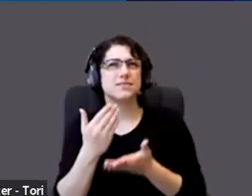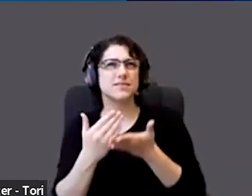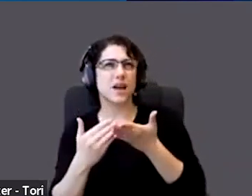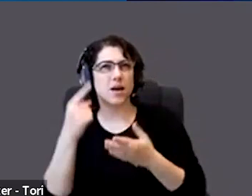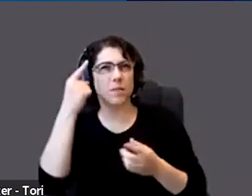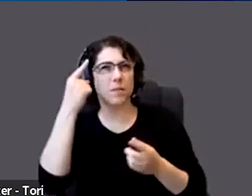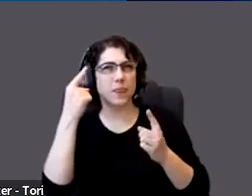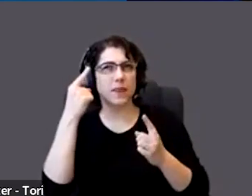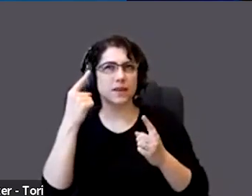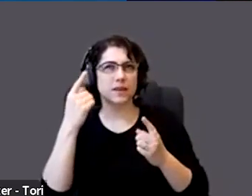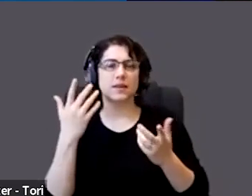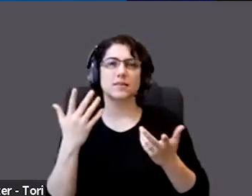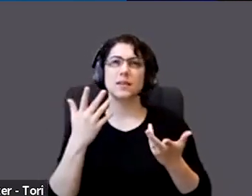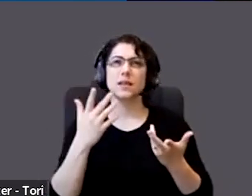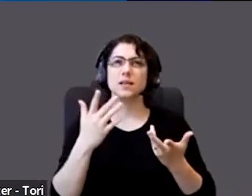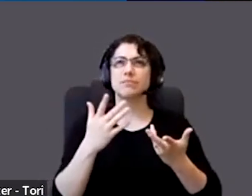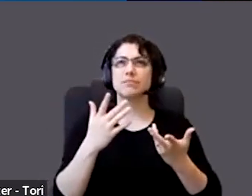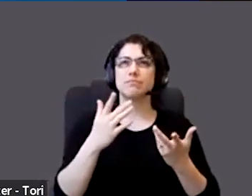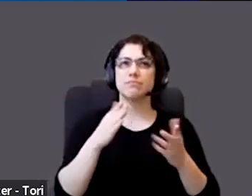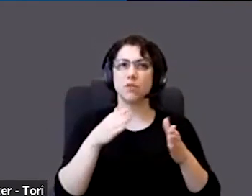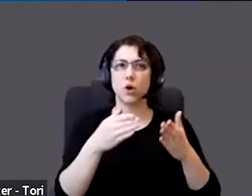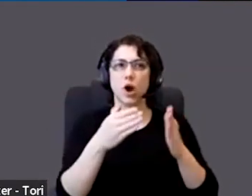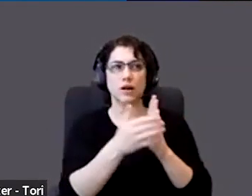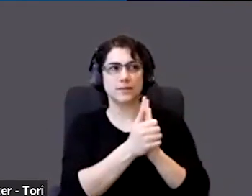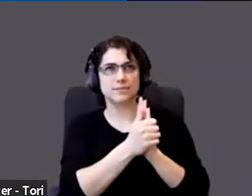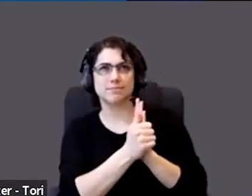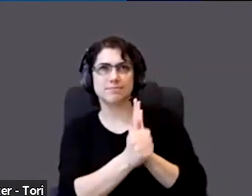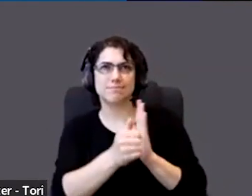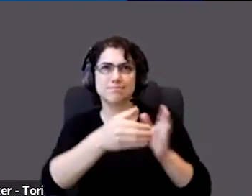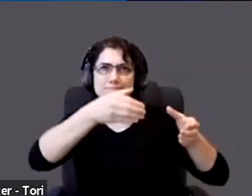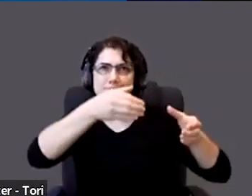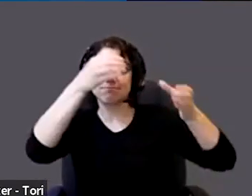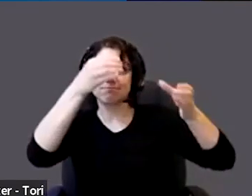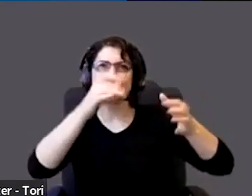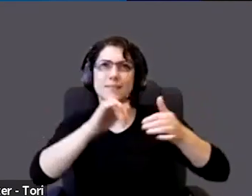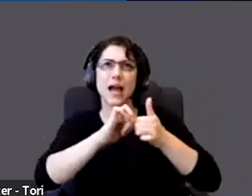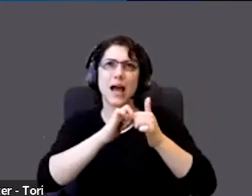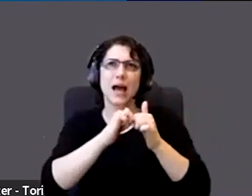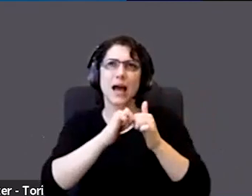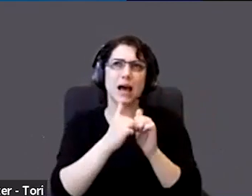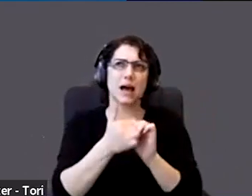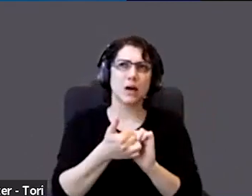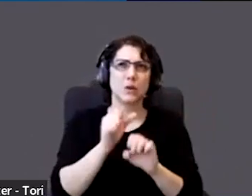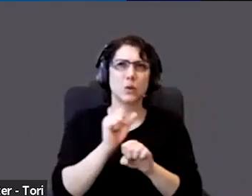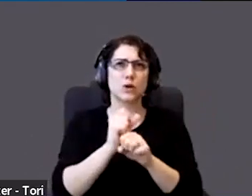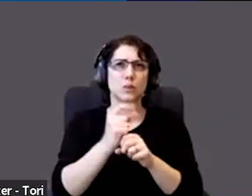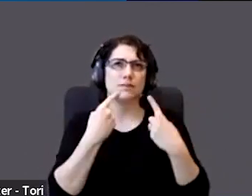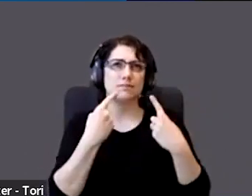that would be important to have in order for the workgroup to be functional. I'm wondering if one or the other of you would just want